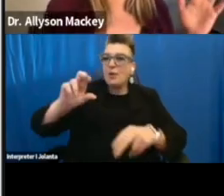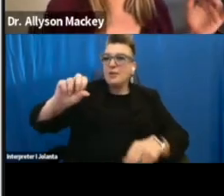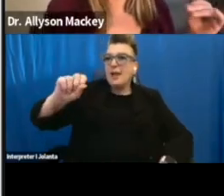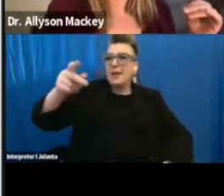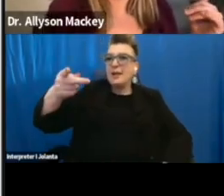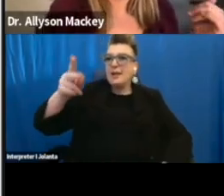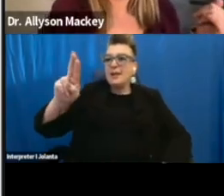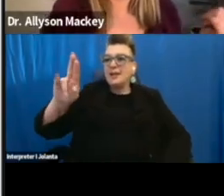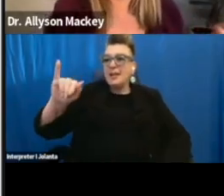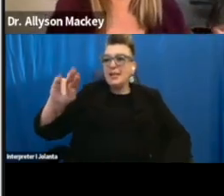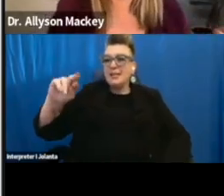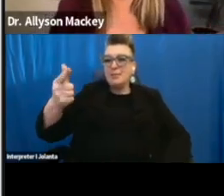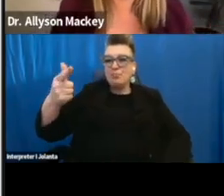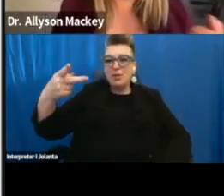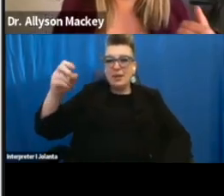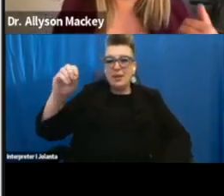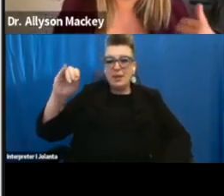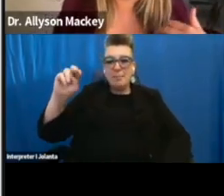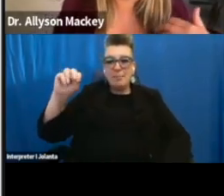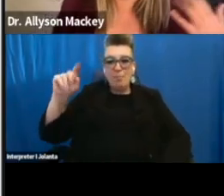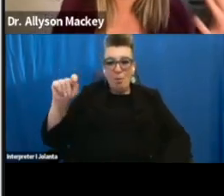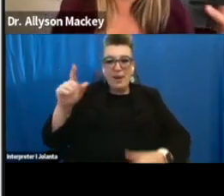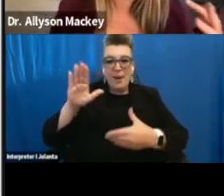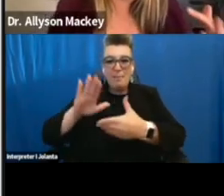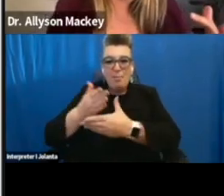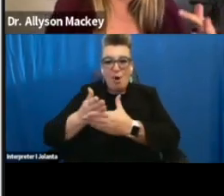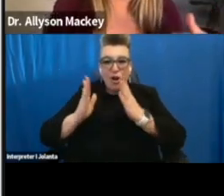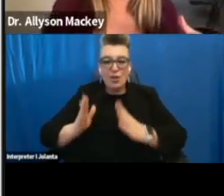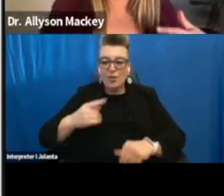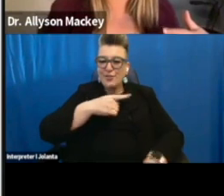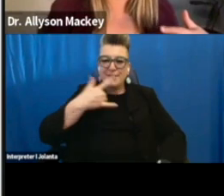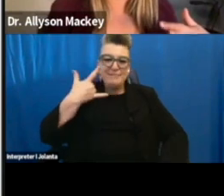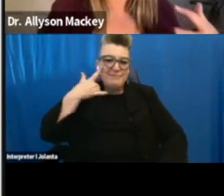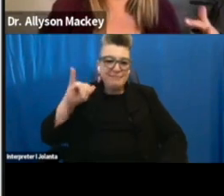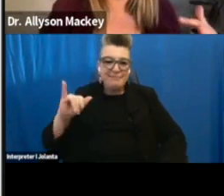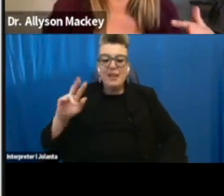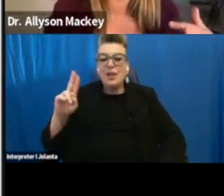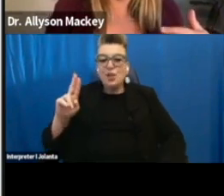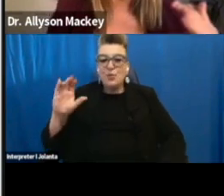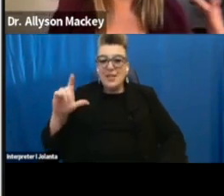um bring the UCLA Center for the Developing Adolescent to Philadelphia to create trainings